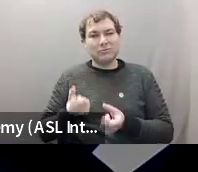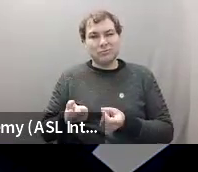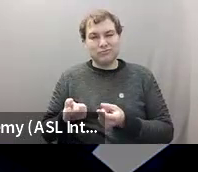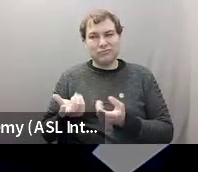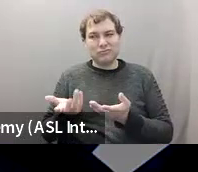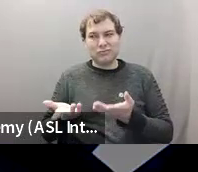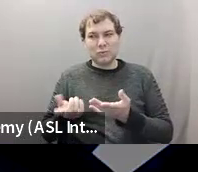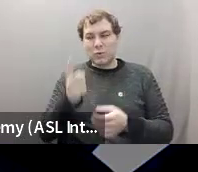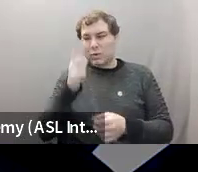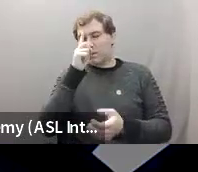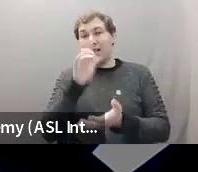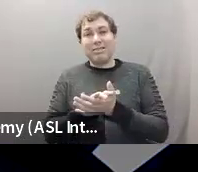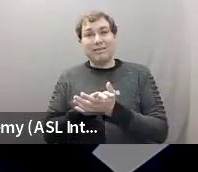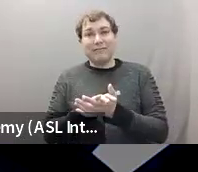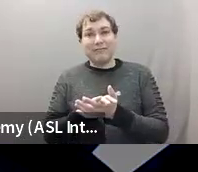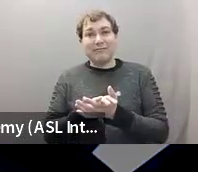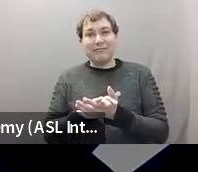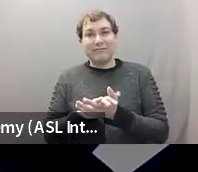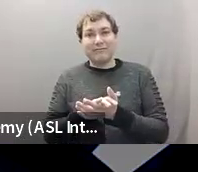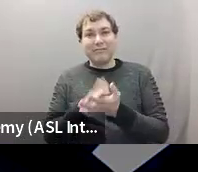Jen Hawkinson: believe Jen Hawkinson: in disabilities